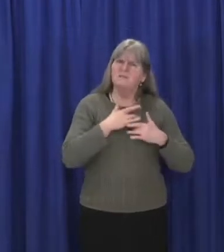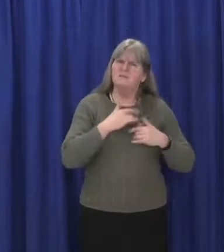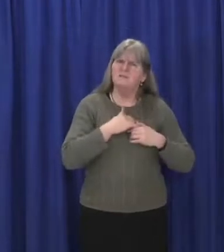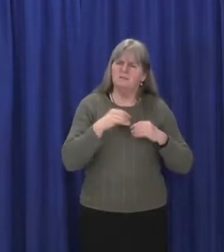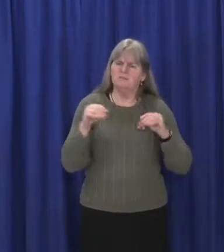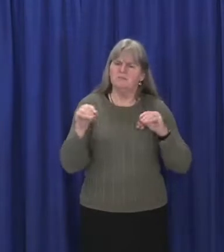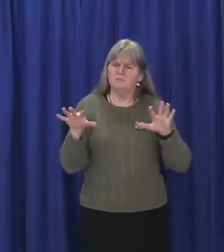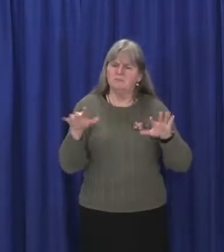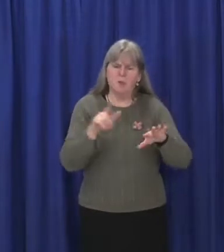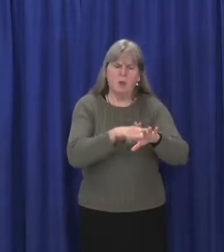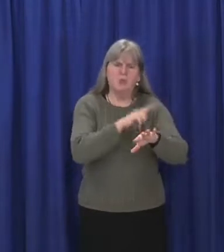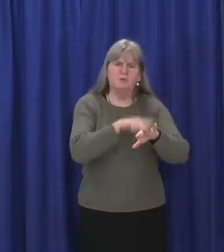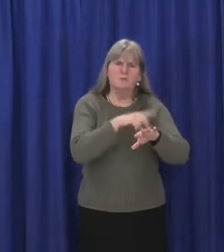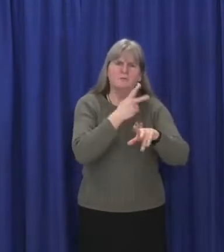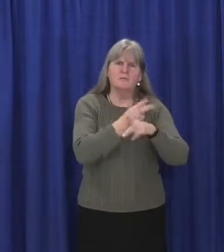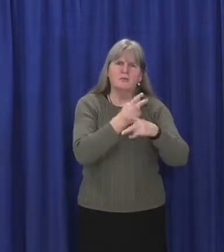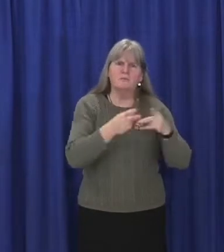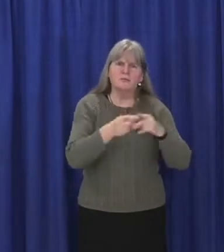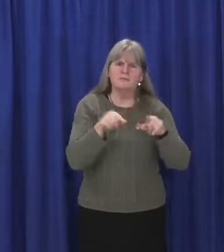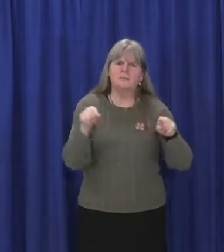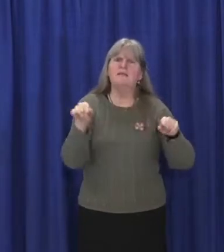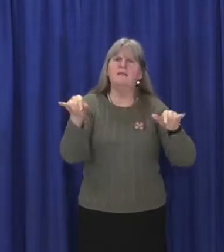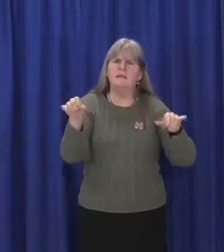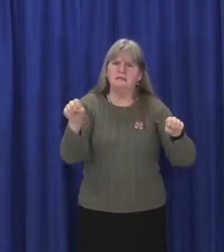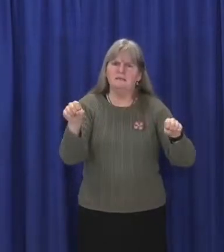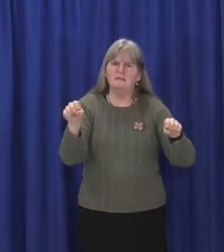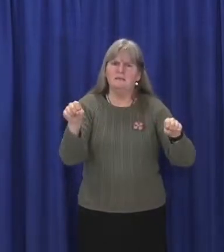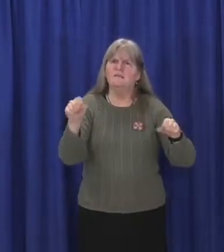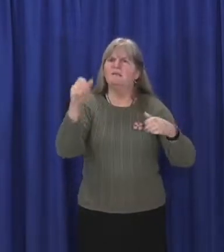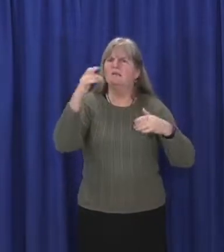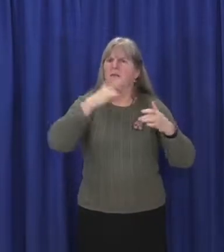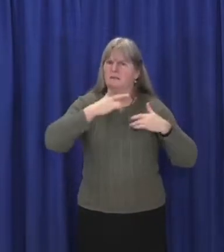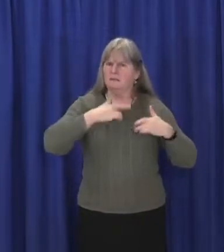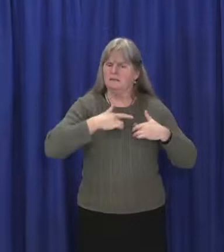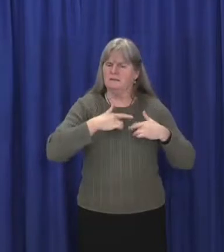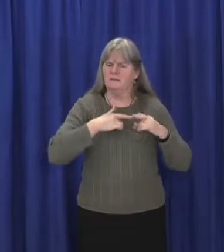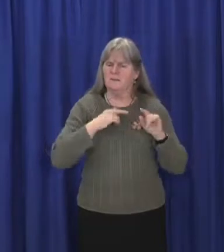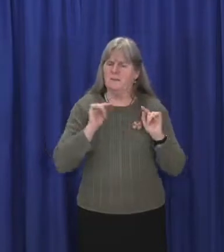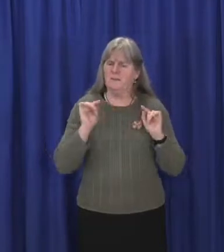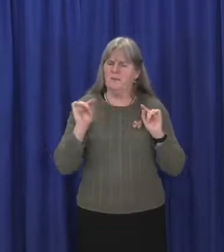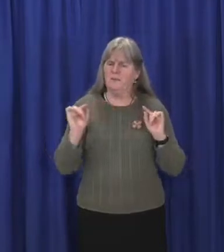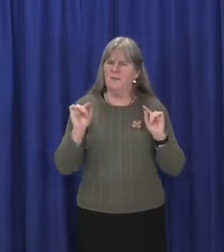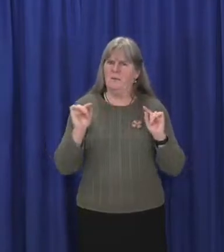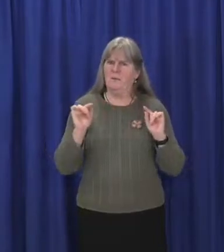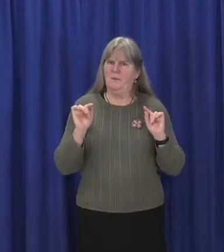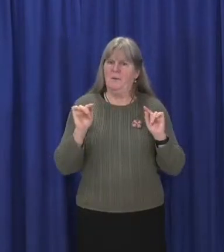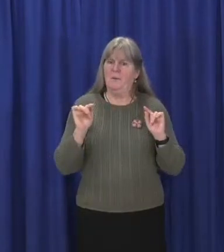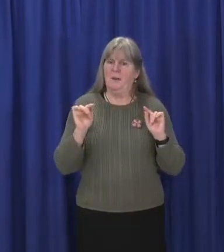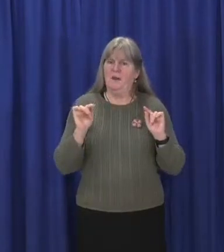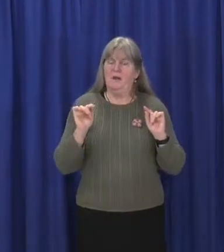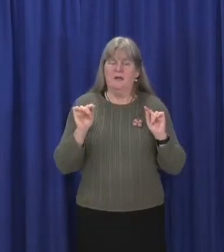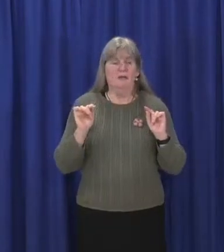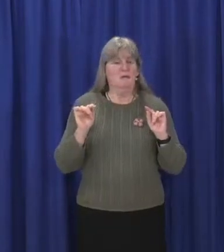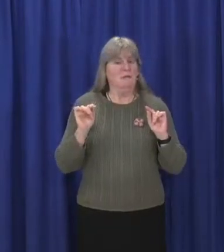long term care facilities. This is really the biggest number of outbreaks we've had and number of people in long